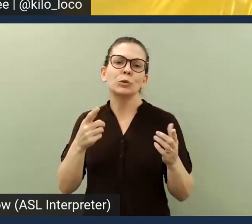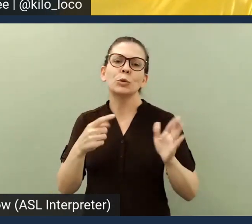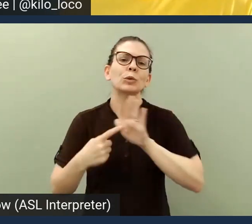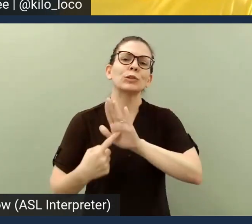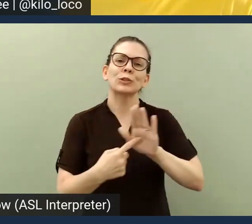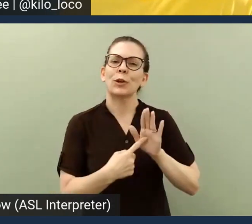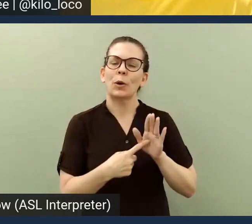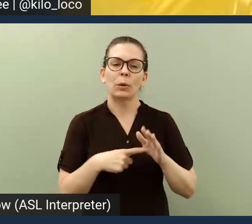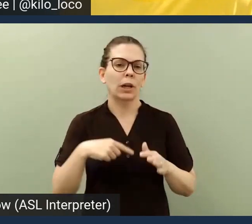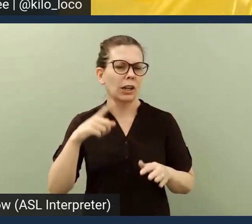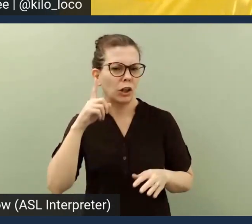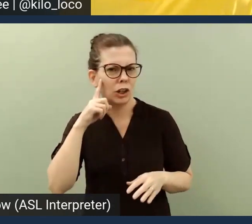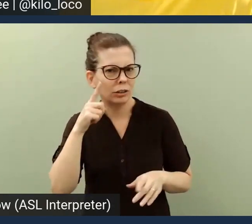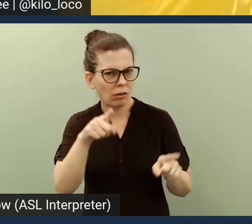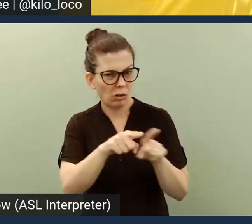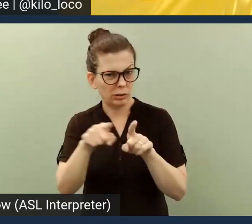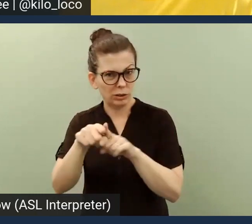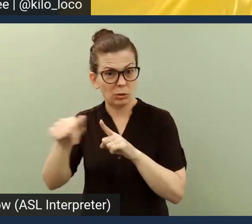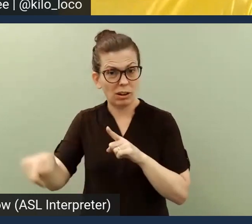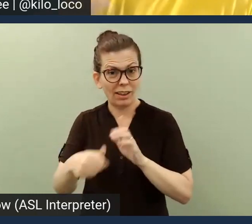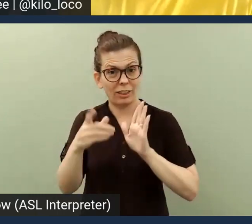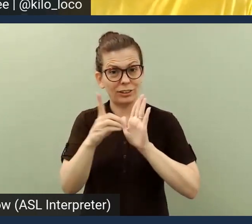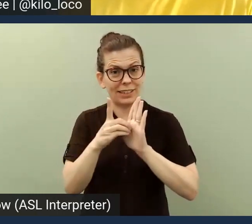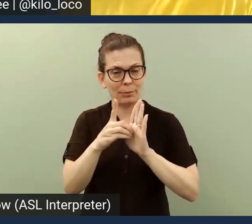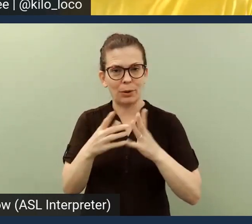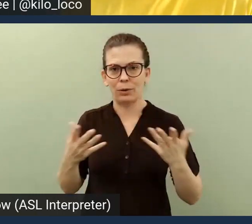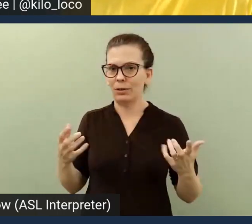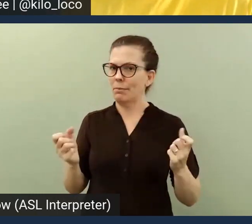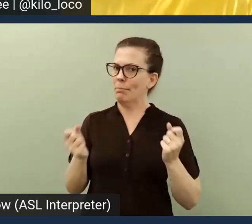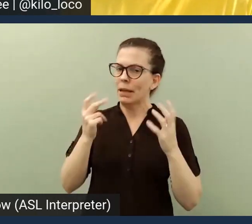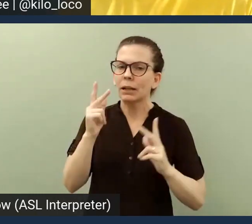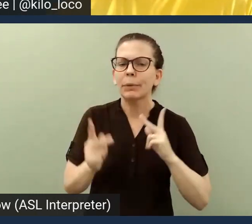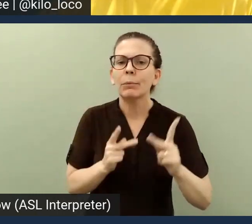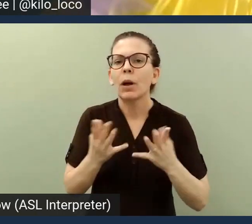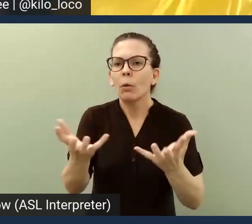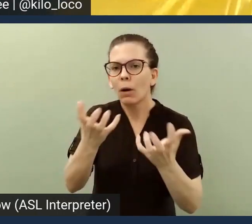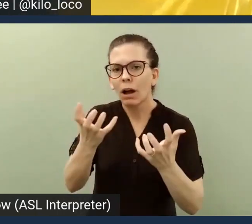I hear that you also have another demo, so a lot of people were asking for demos at the beginning